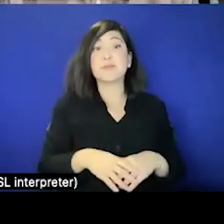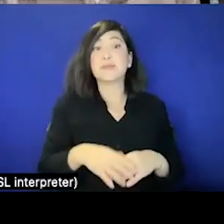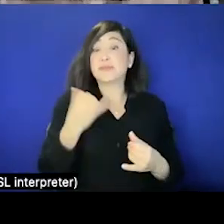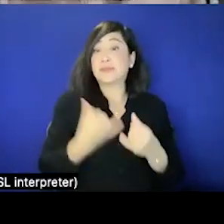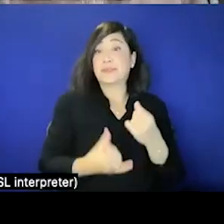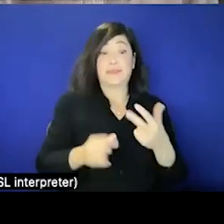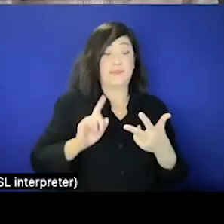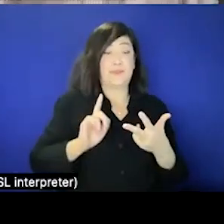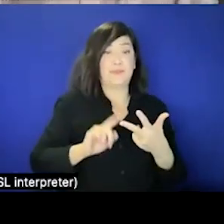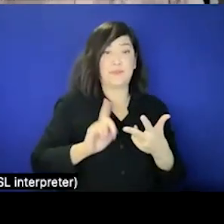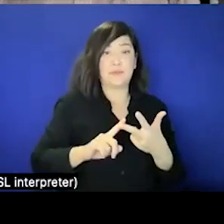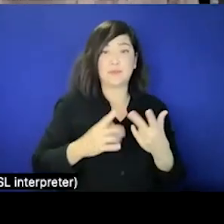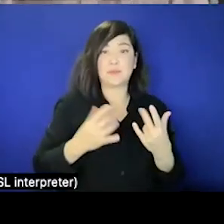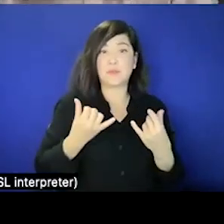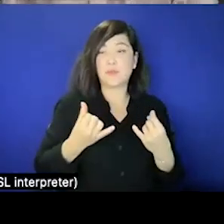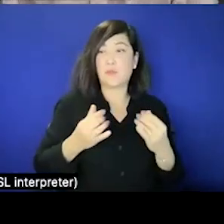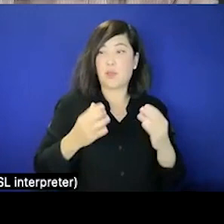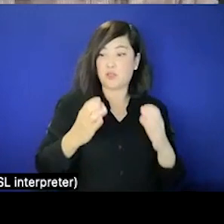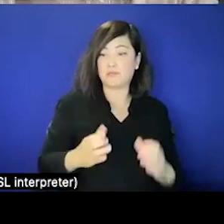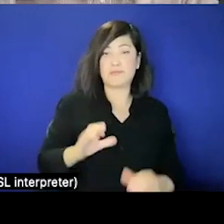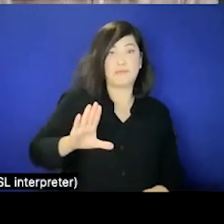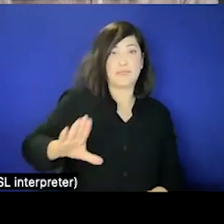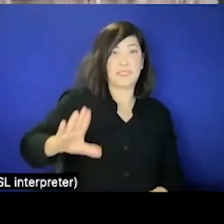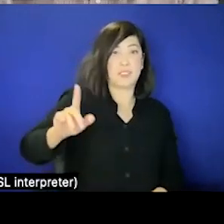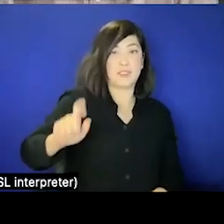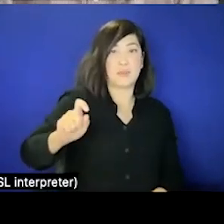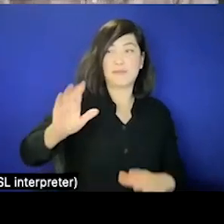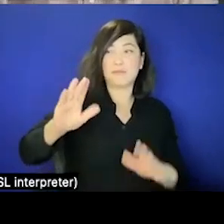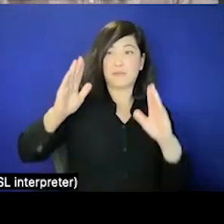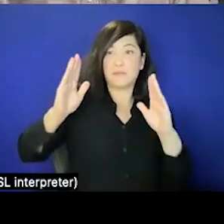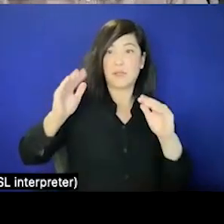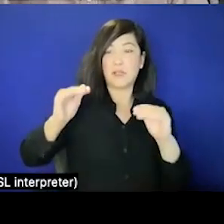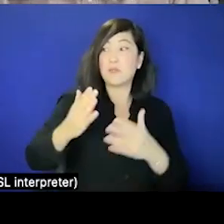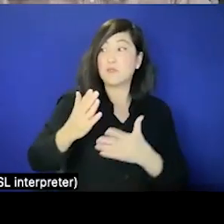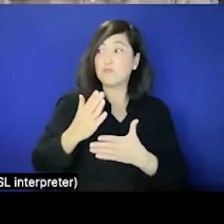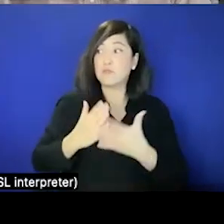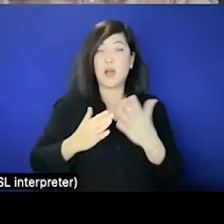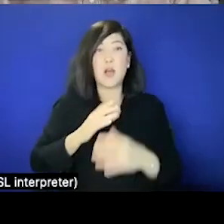There are some interesting startups that have tried to address this. I think of Callisto,